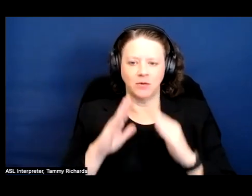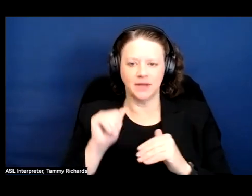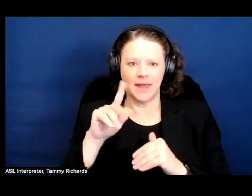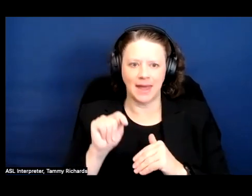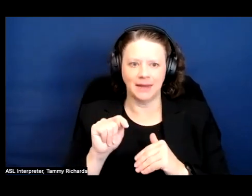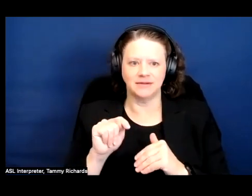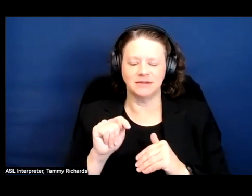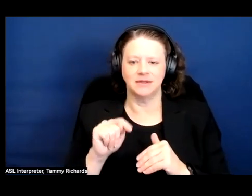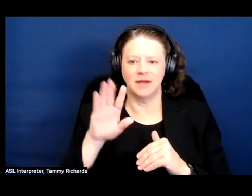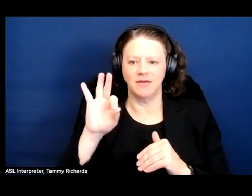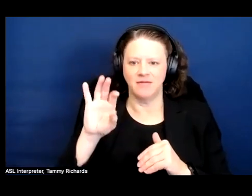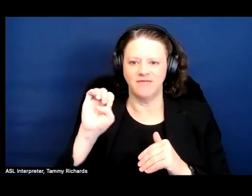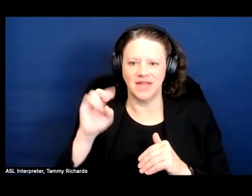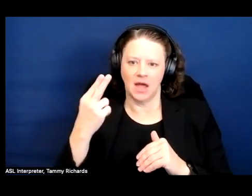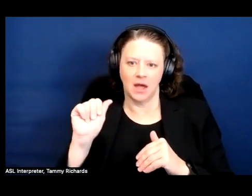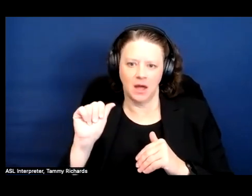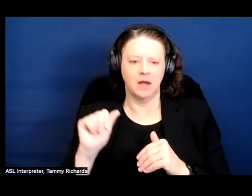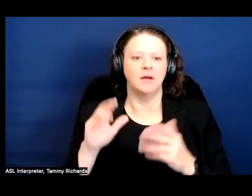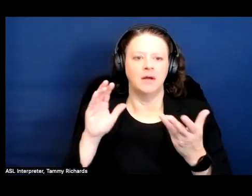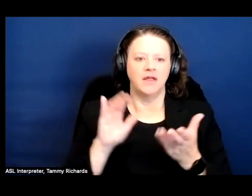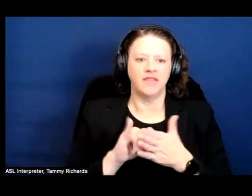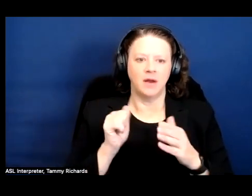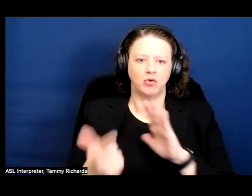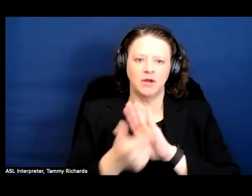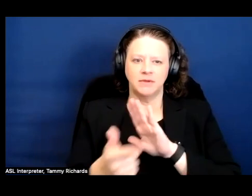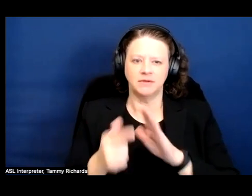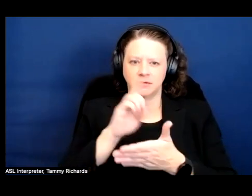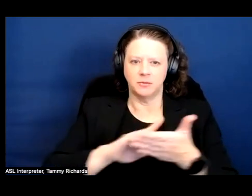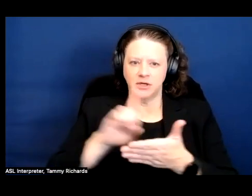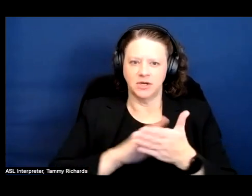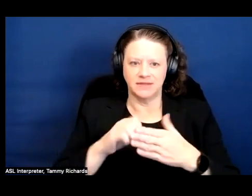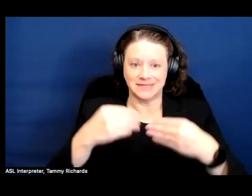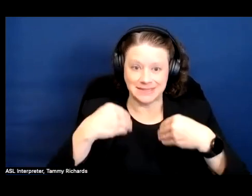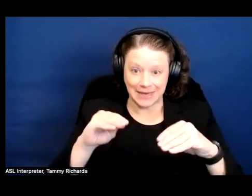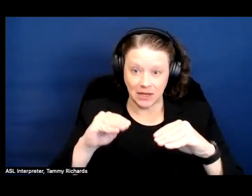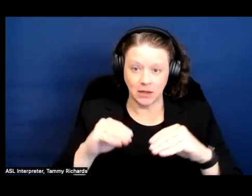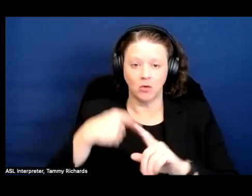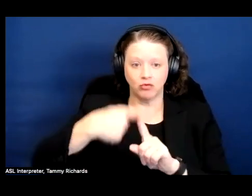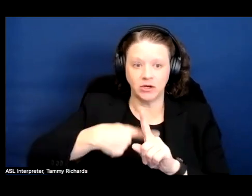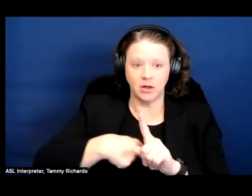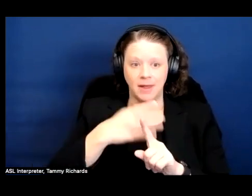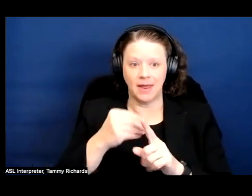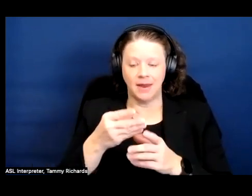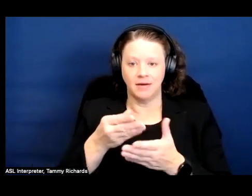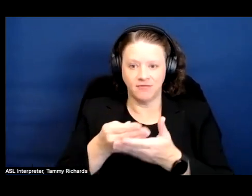I'll be referring to Section 8, are disproportionately people of color, people with disabilities,